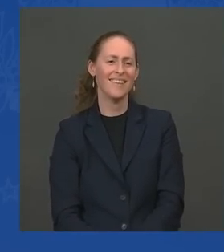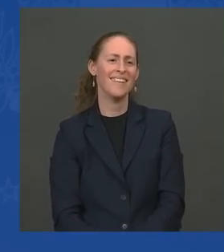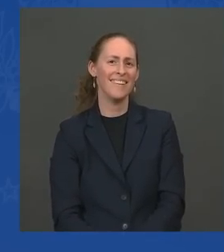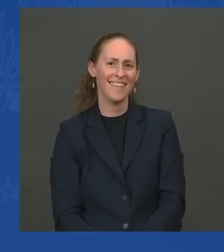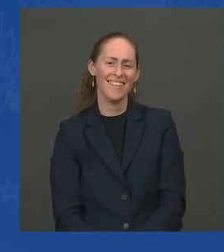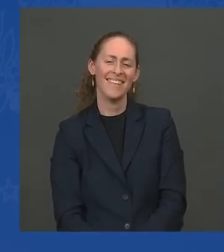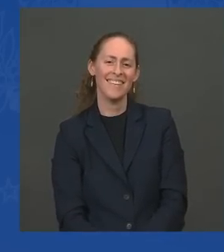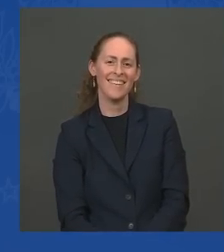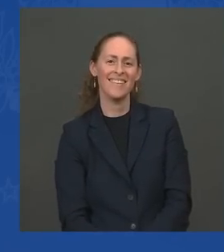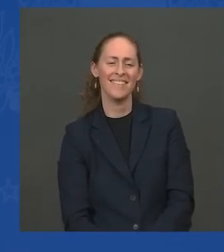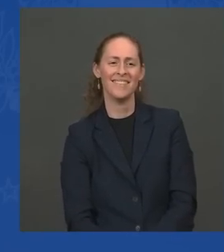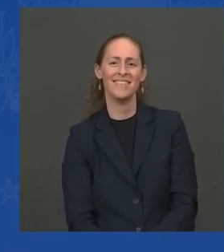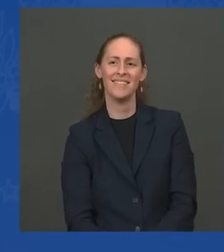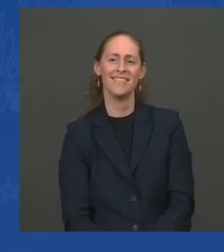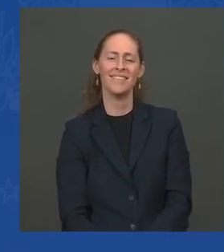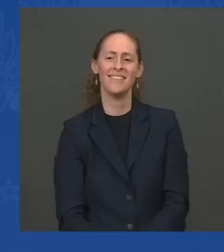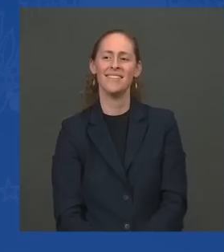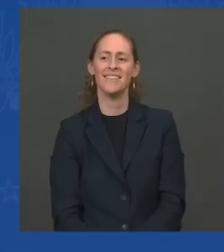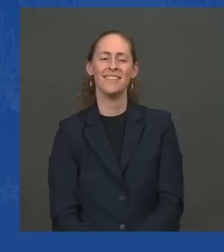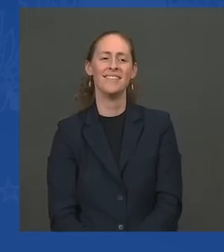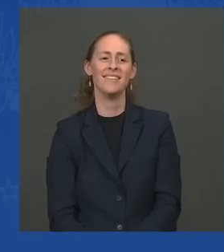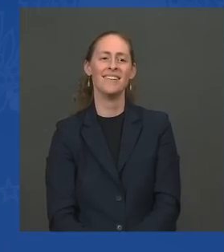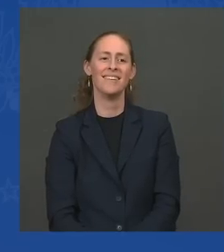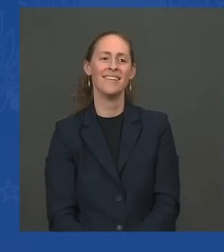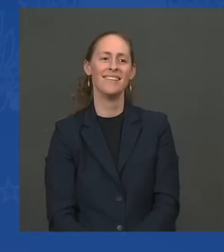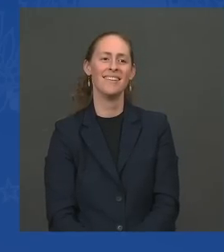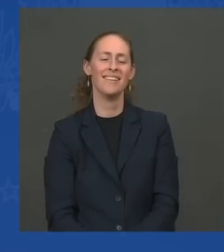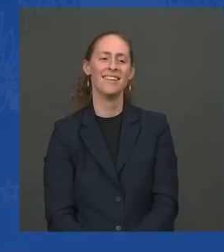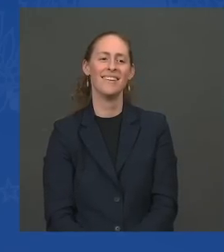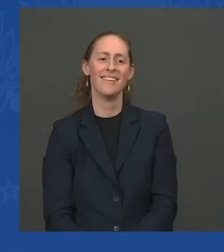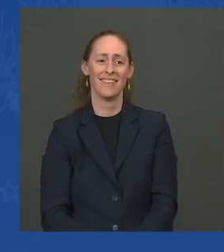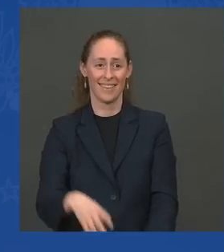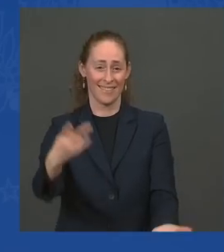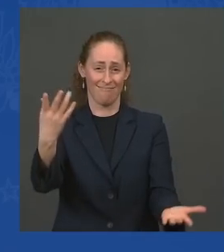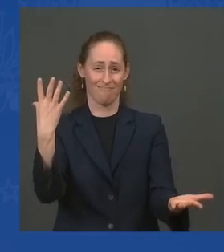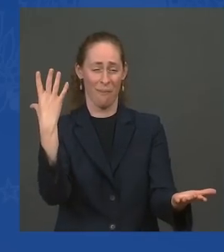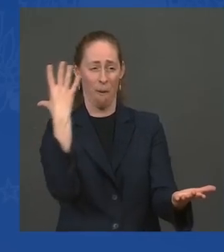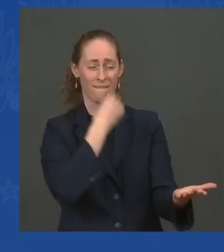And besides, there's a beautiful red Corvette -- maroon Corvette I'm driving home over here.